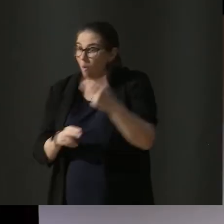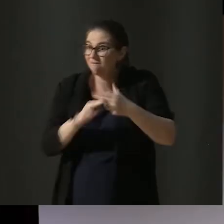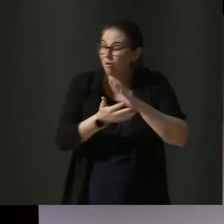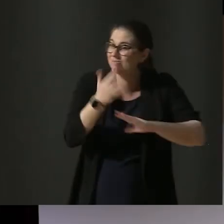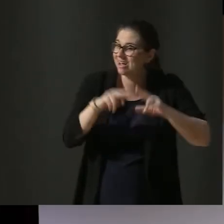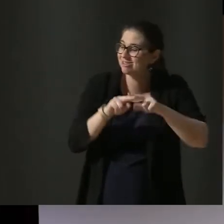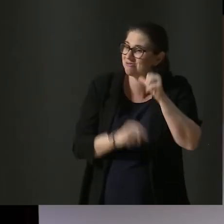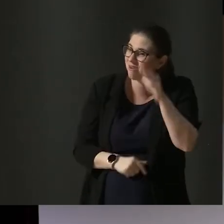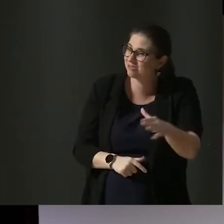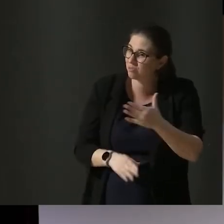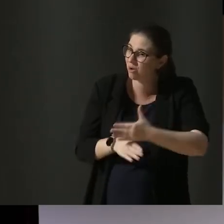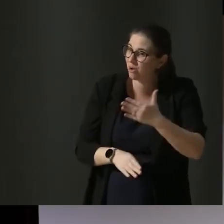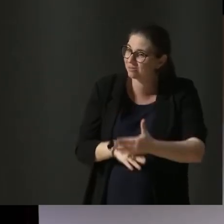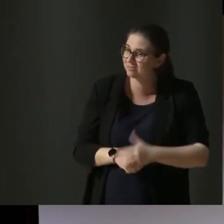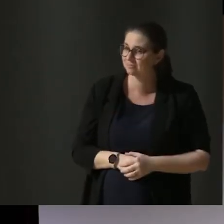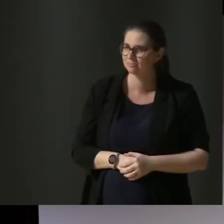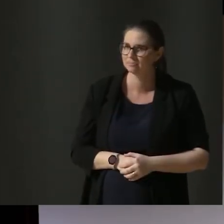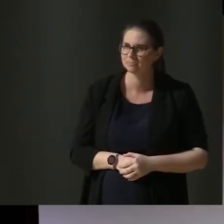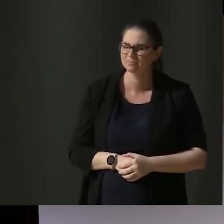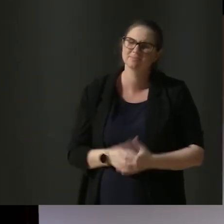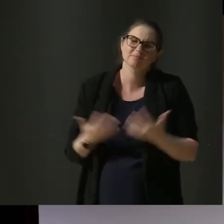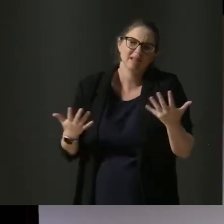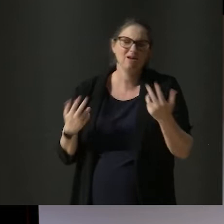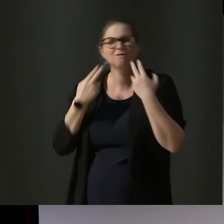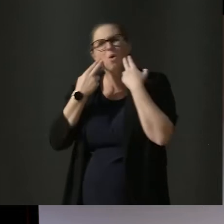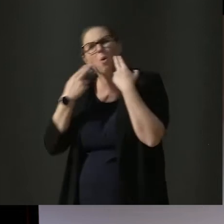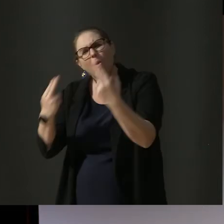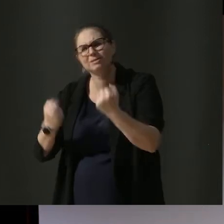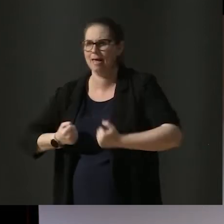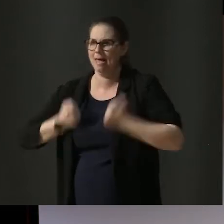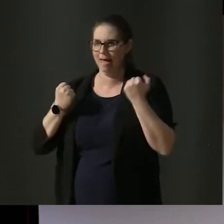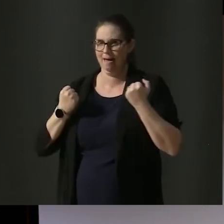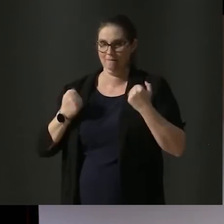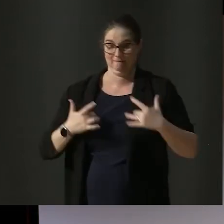Now, of course, it's natural. There are times when our feeling, thinking seesaw will flip,